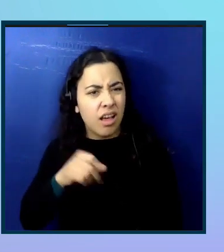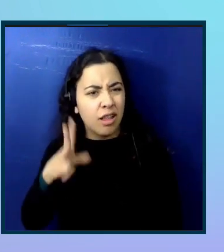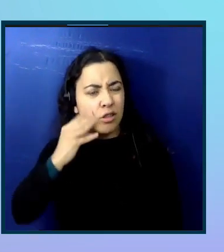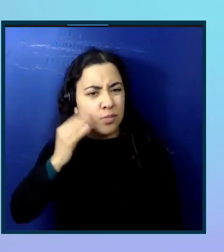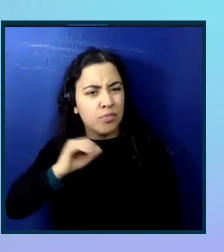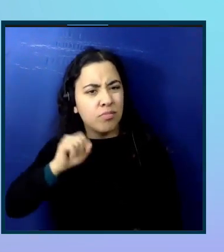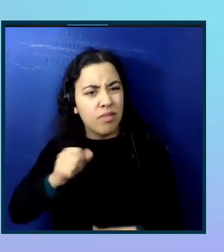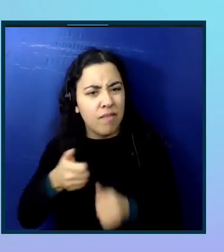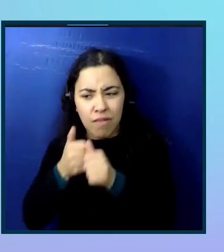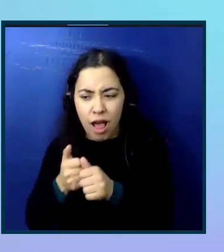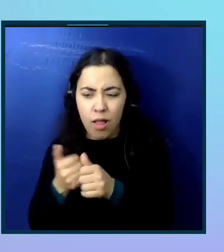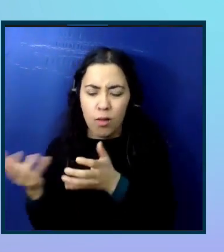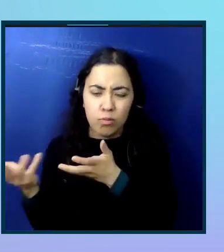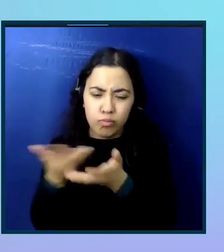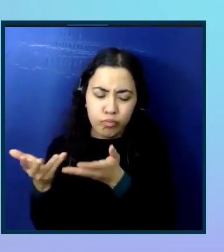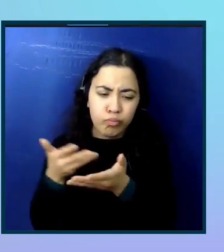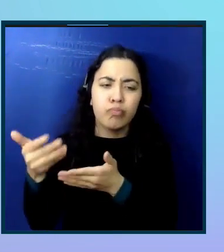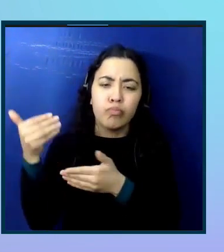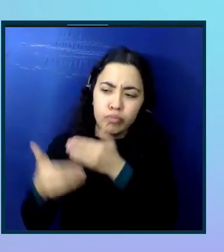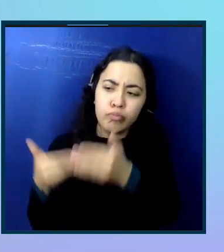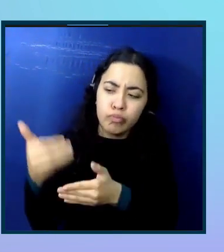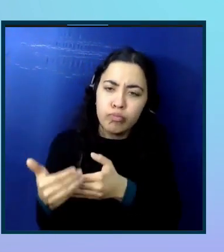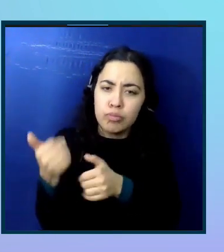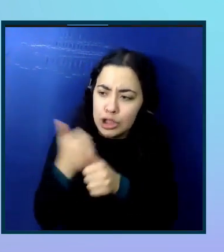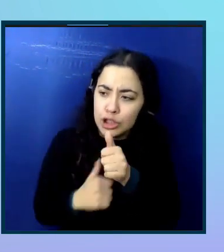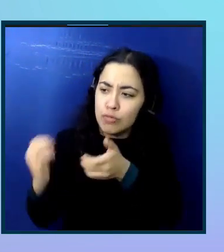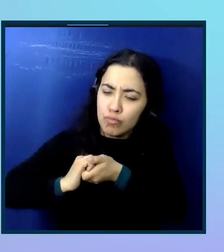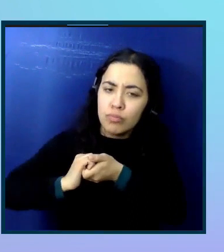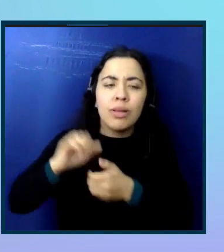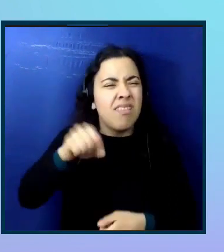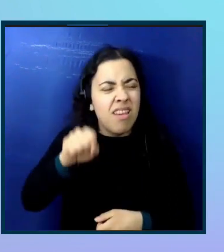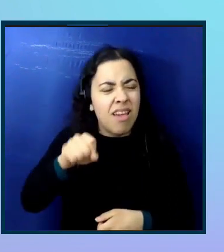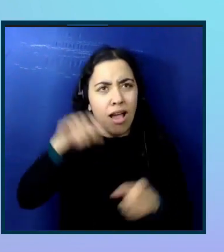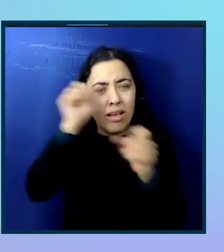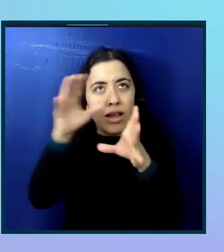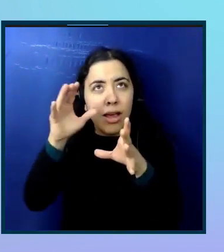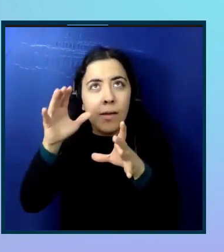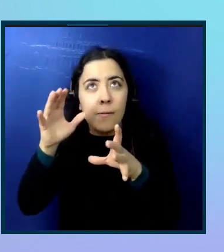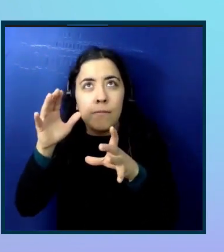Now I can put myself in that user's shoes, which designers are so good at doing,